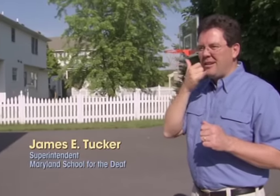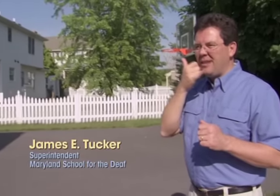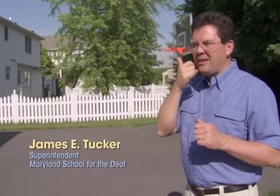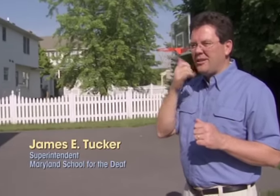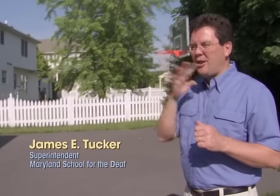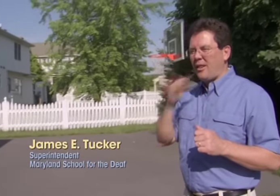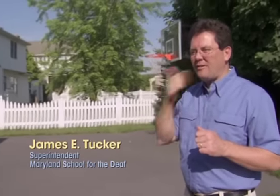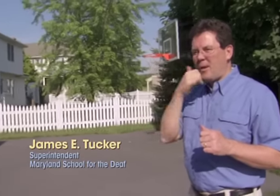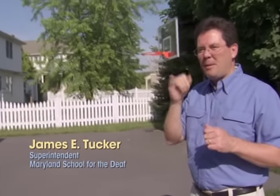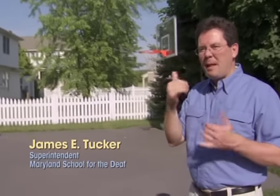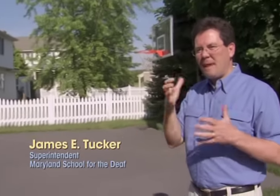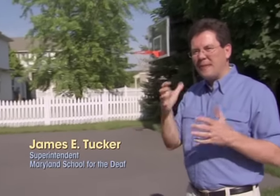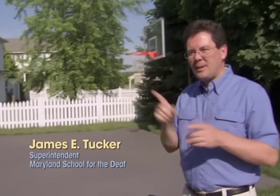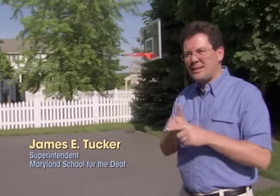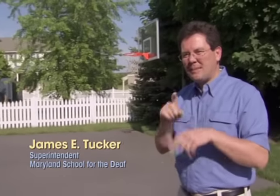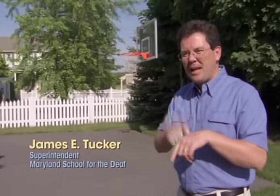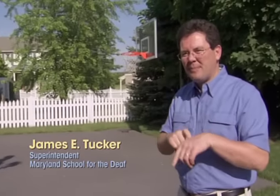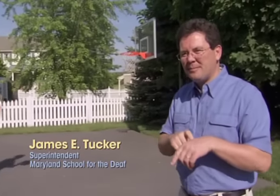and play basketball at the same time.